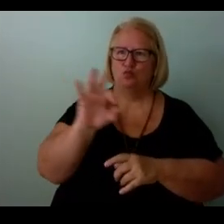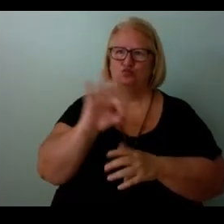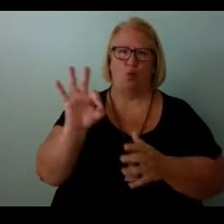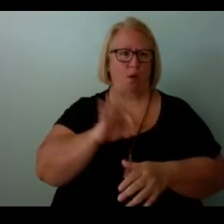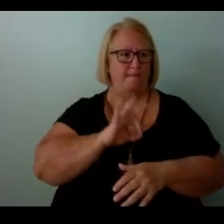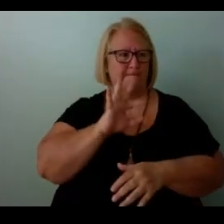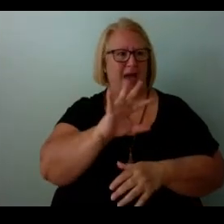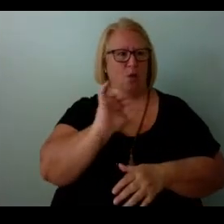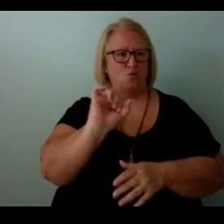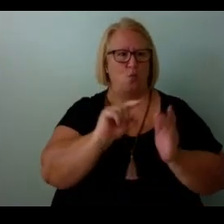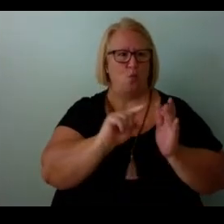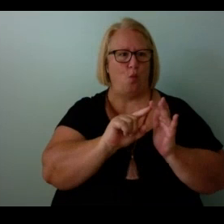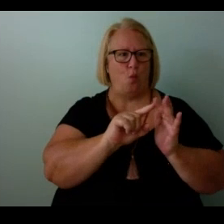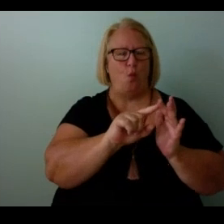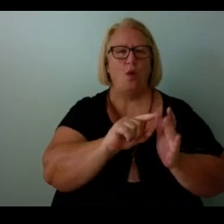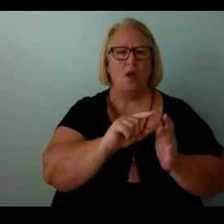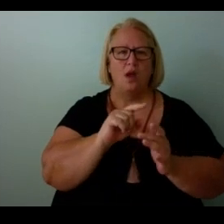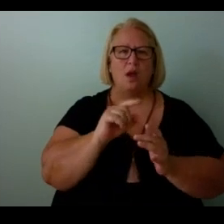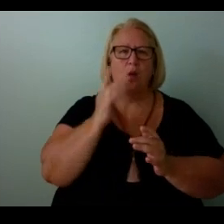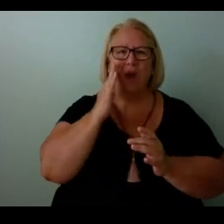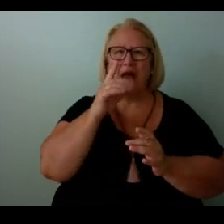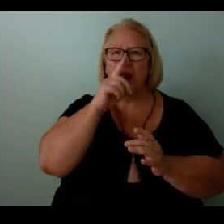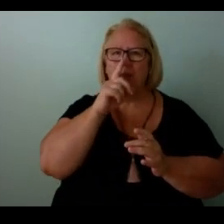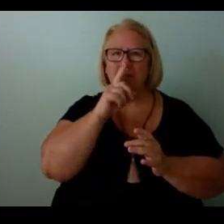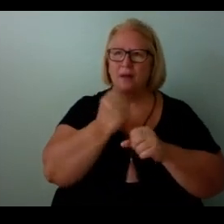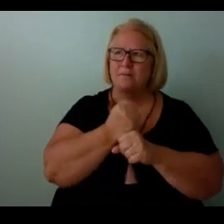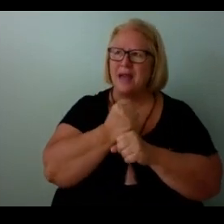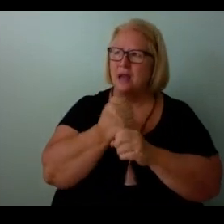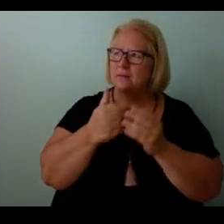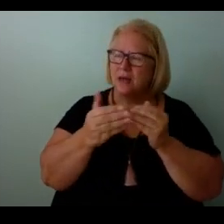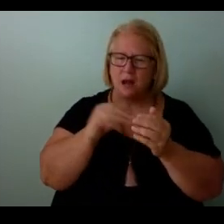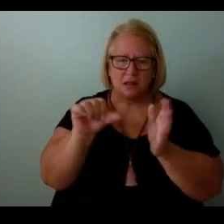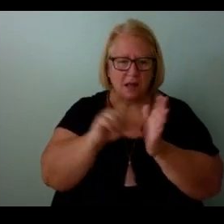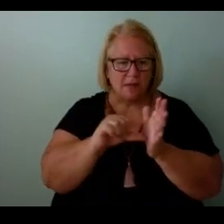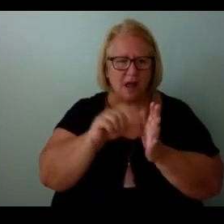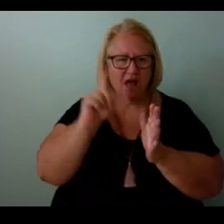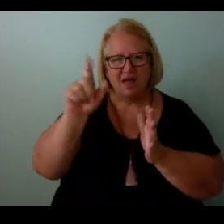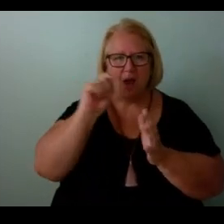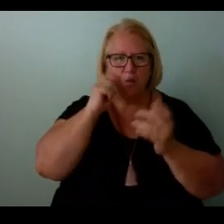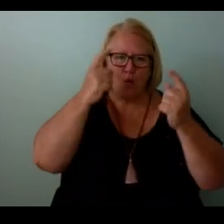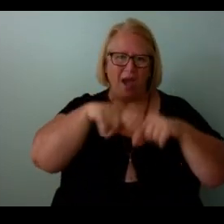when people are managing their money they make decisions about what debts they prioritise.